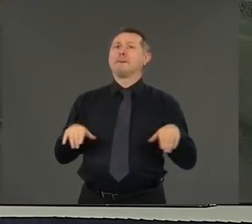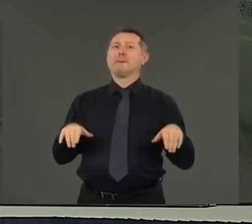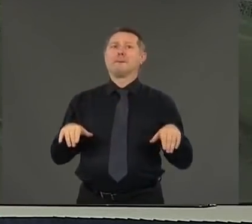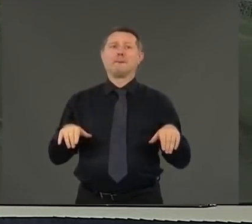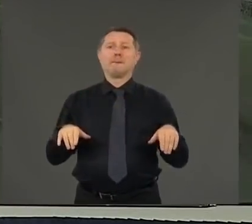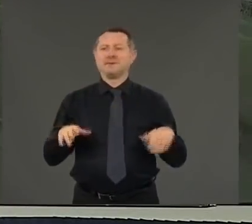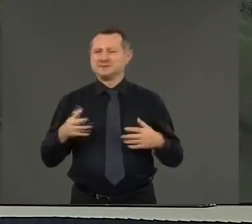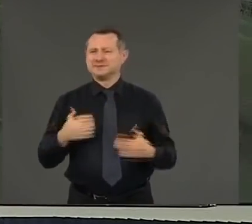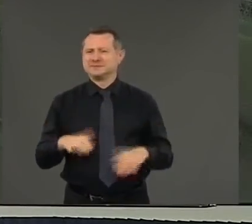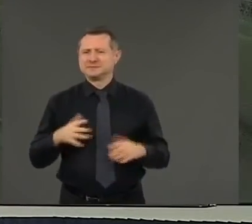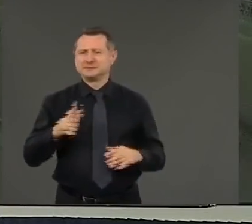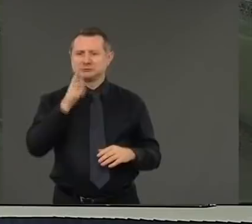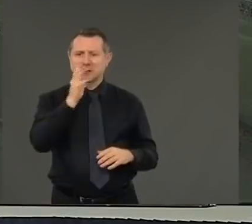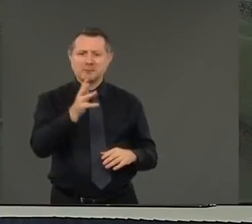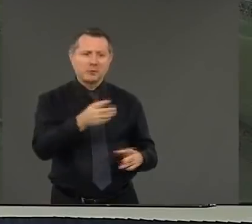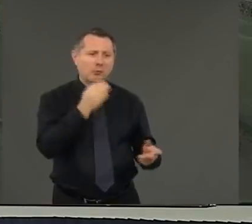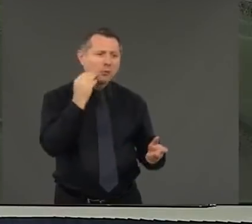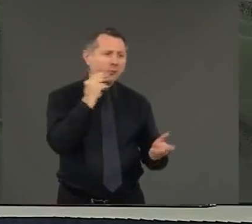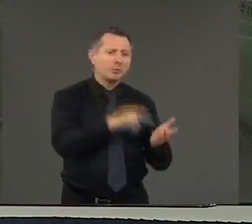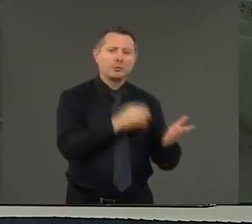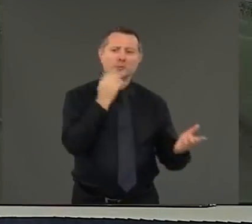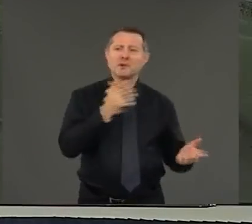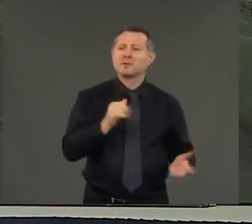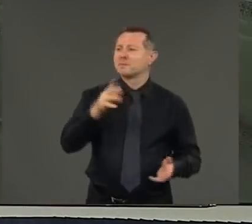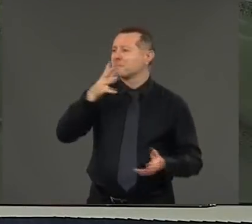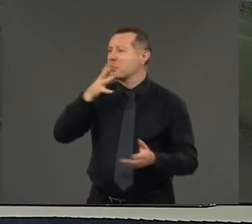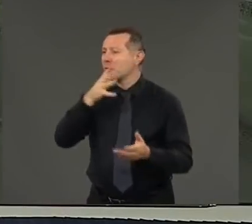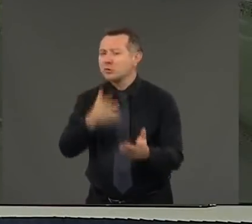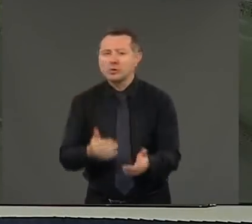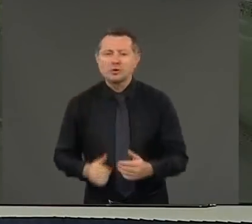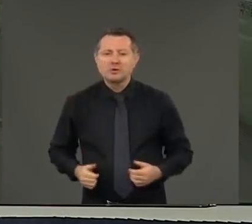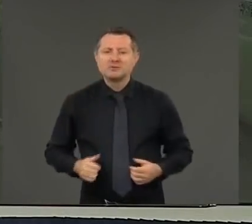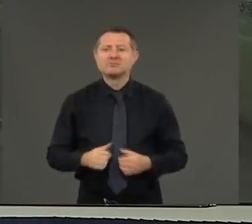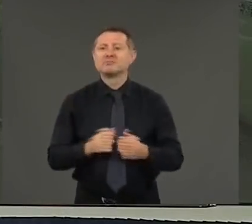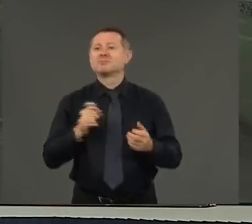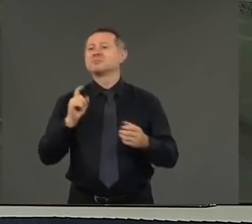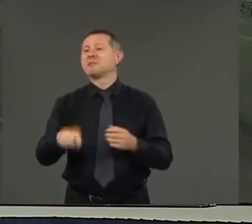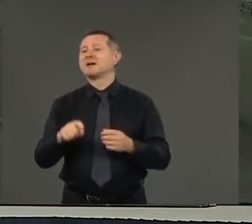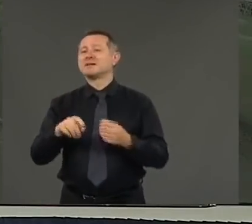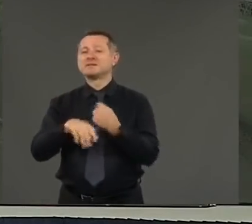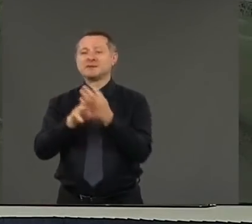IN NURSING HOMES WHO COULDN'T EVEN SEE THEIR LOVED ONES. YOU KNOW, IF YOU HAVE A